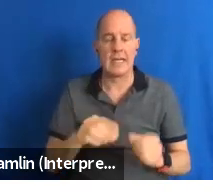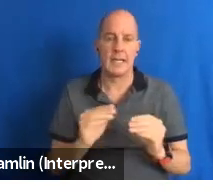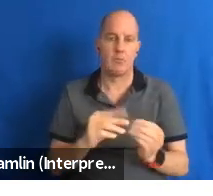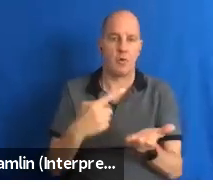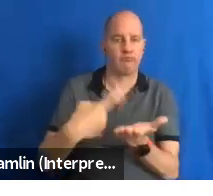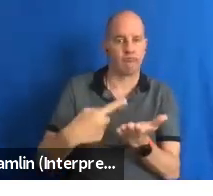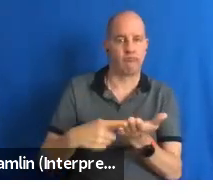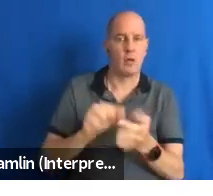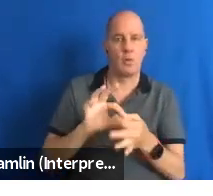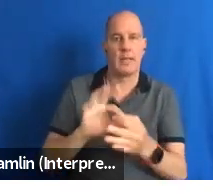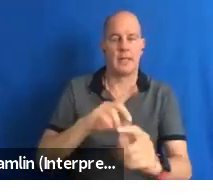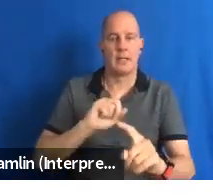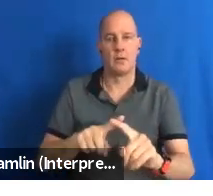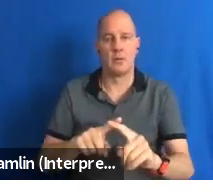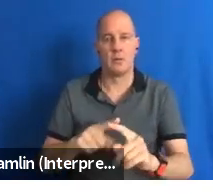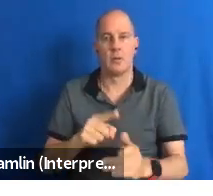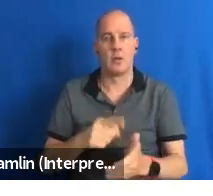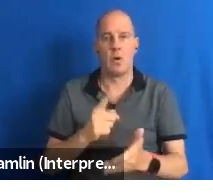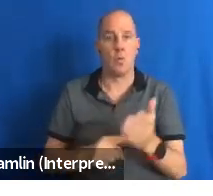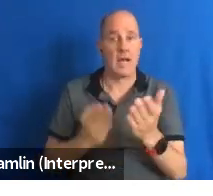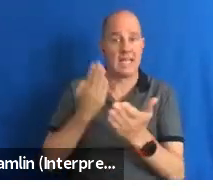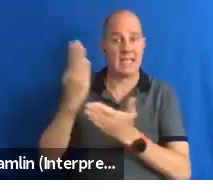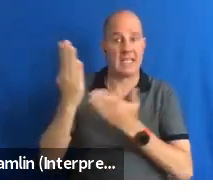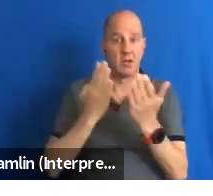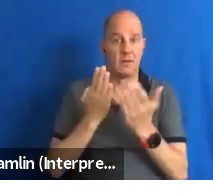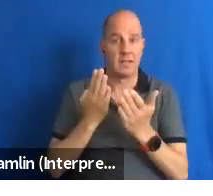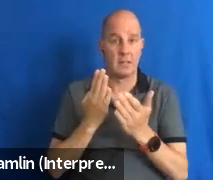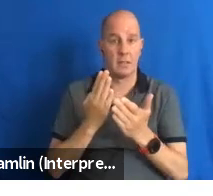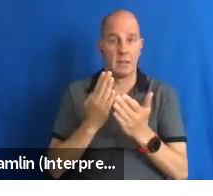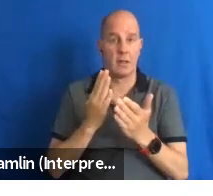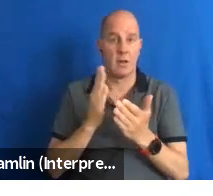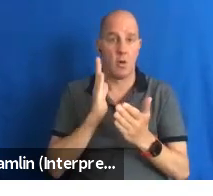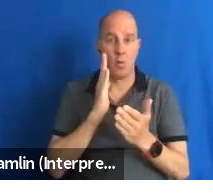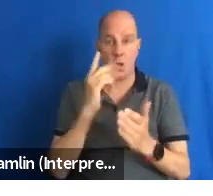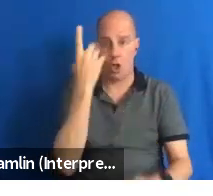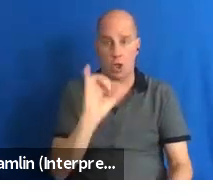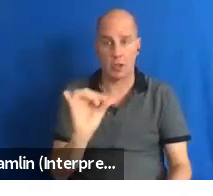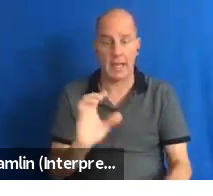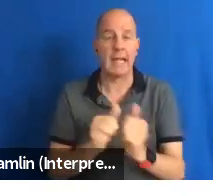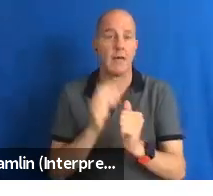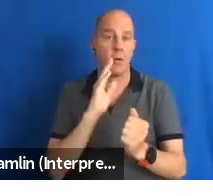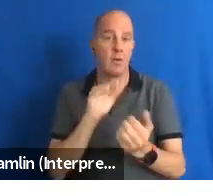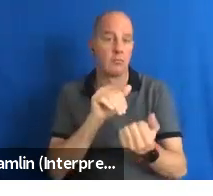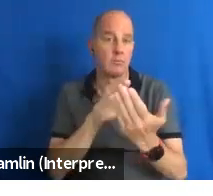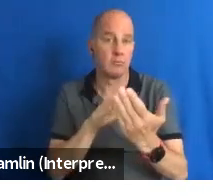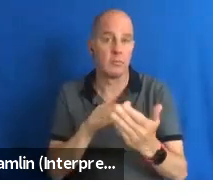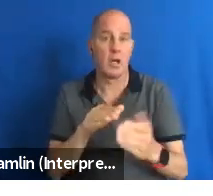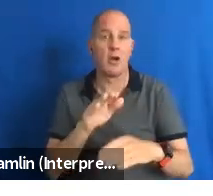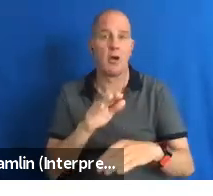around what the services will be and how they will be provided in a virtual environment, as